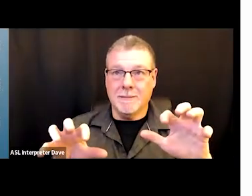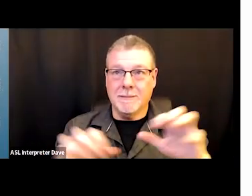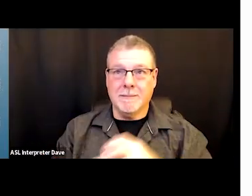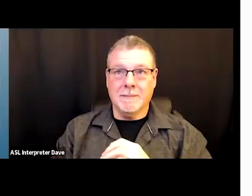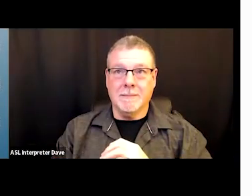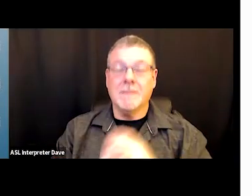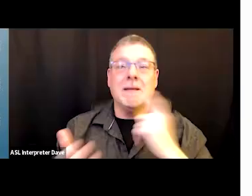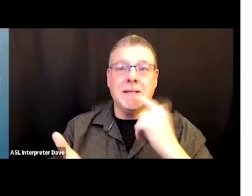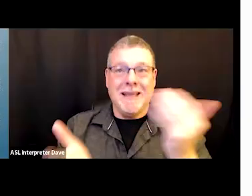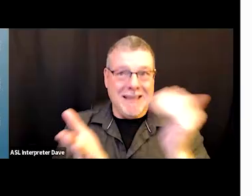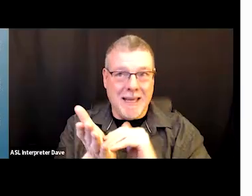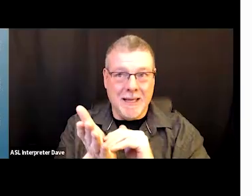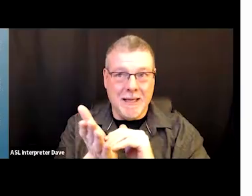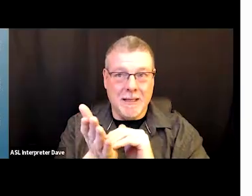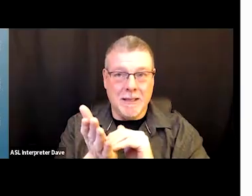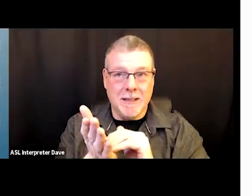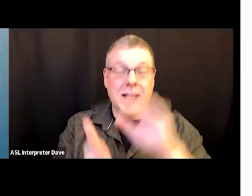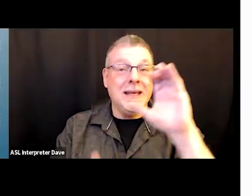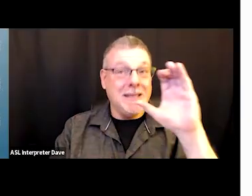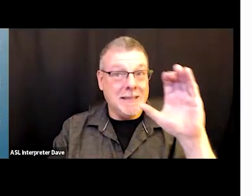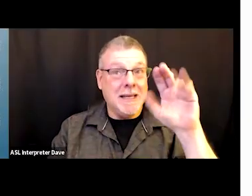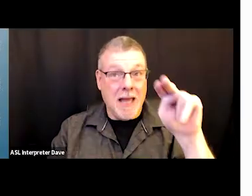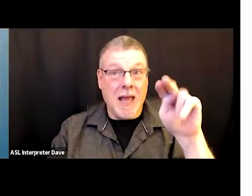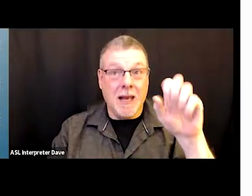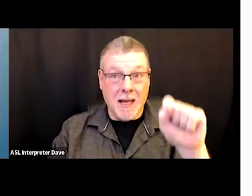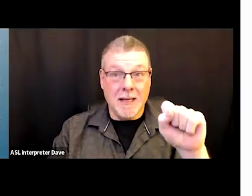Let me say that again. It's a central nervous system in freeze.